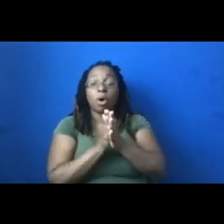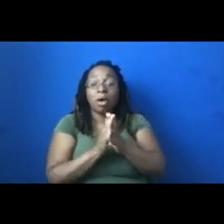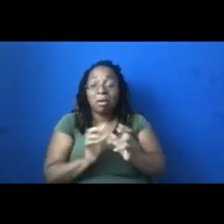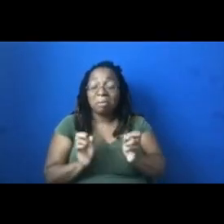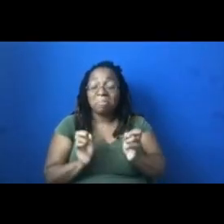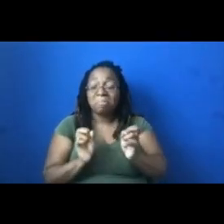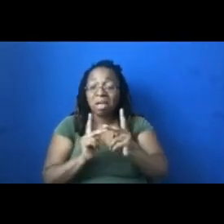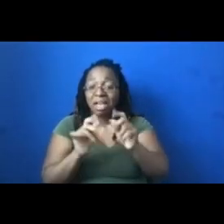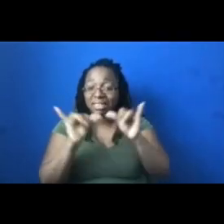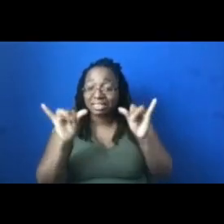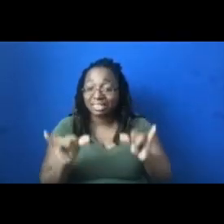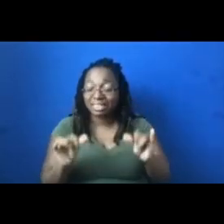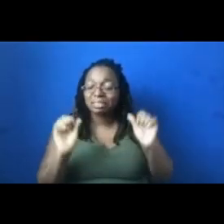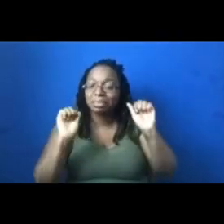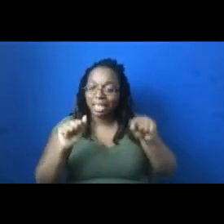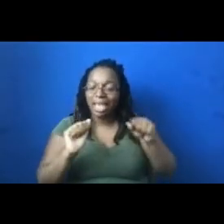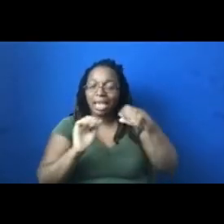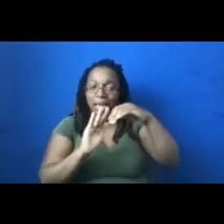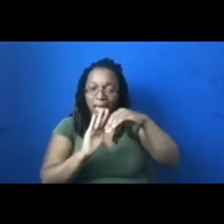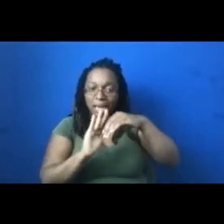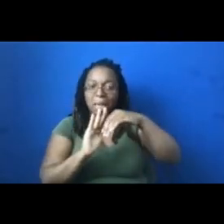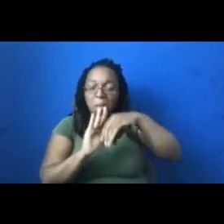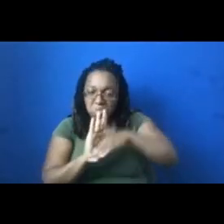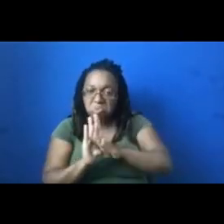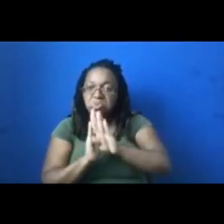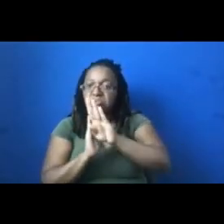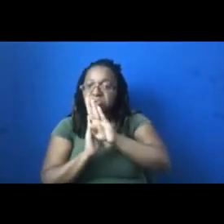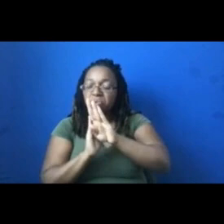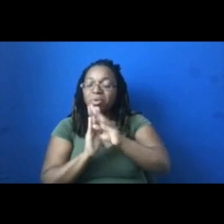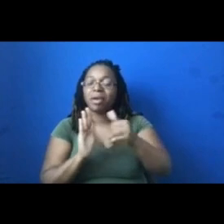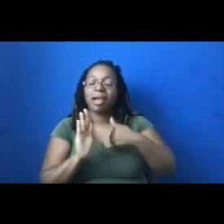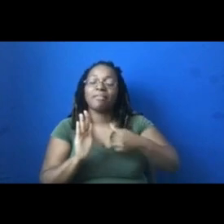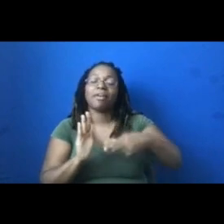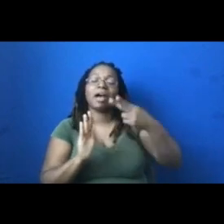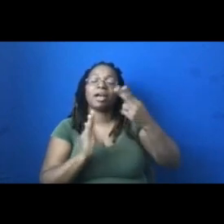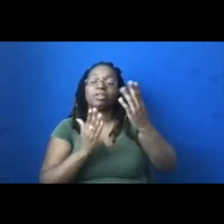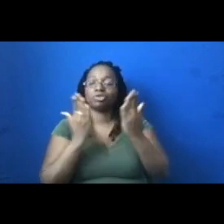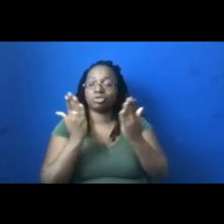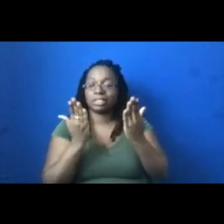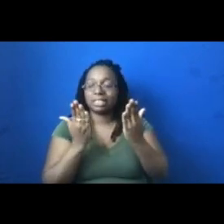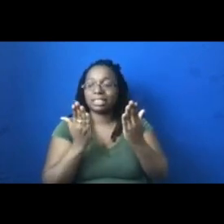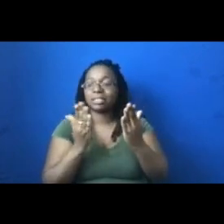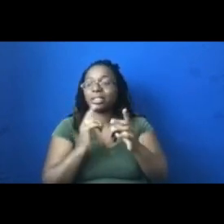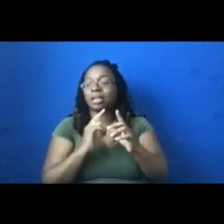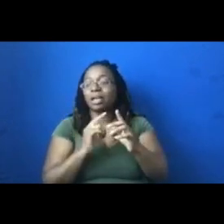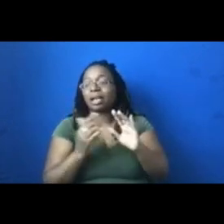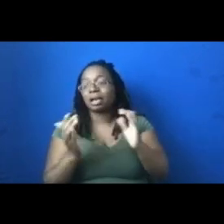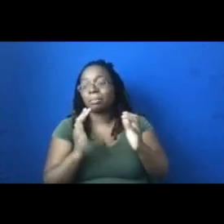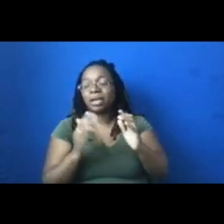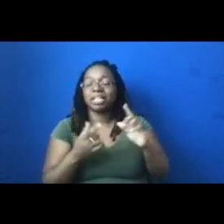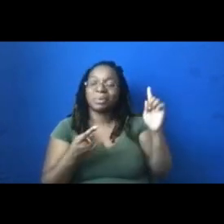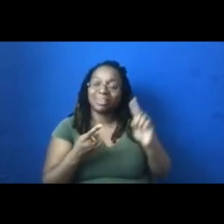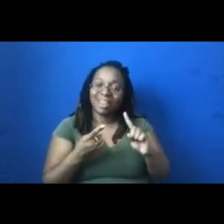higher level service. And a less resilient system might have a